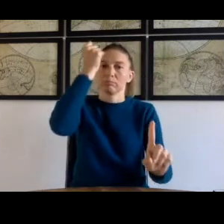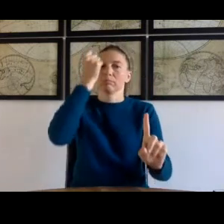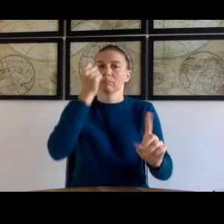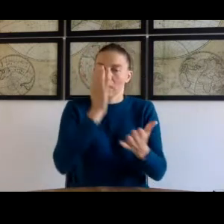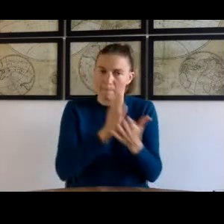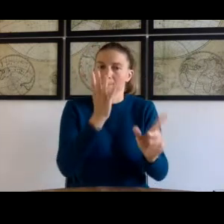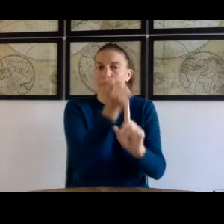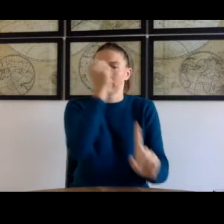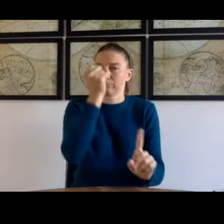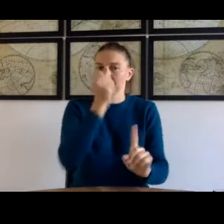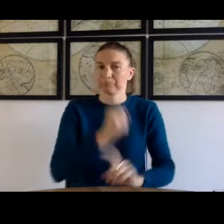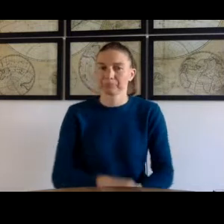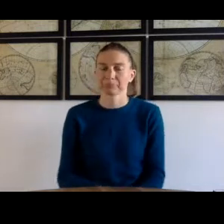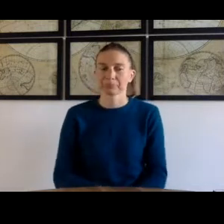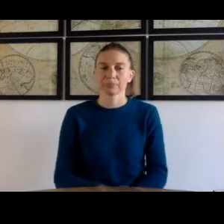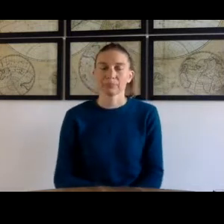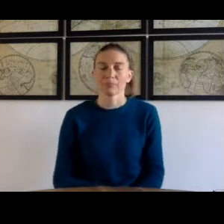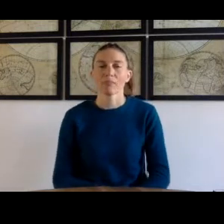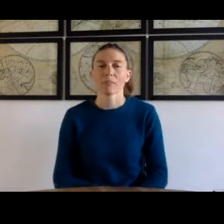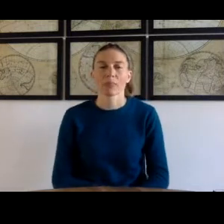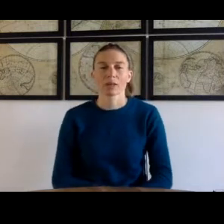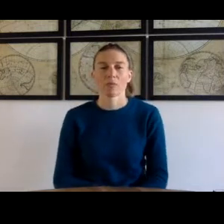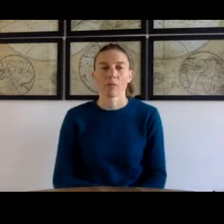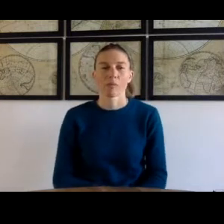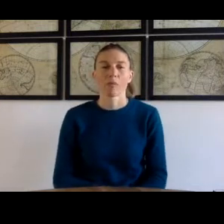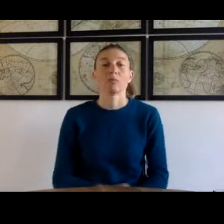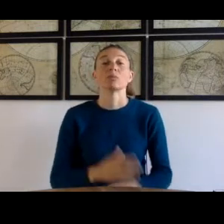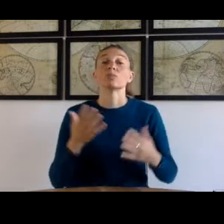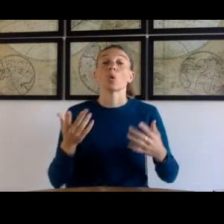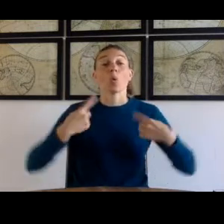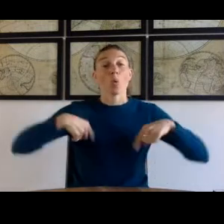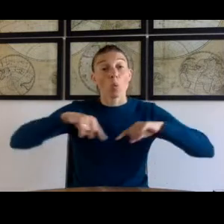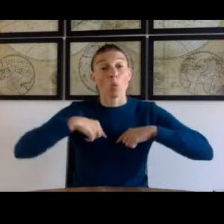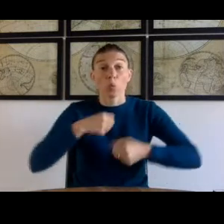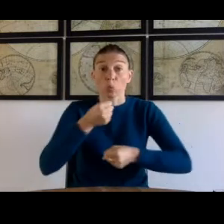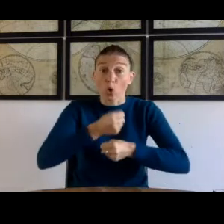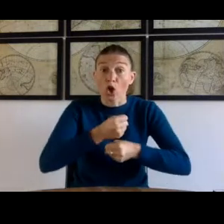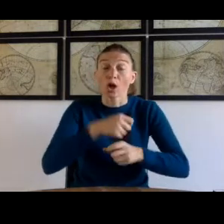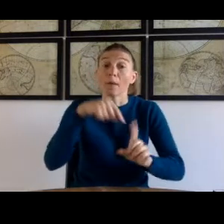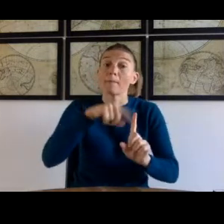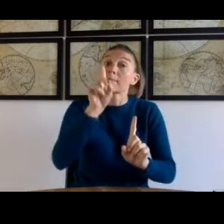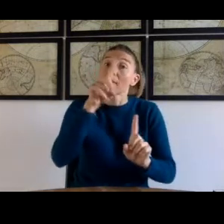As for inclusive practices, we want to learn more about accessibility